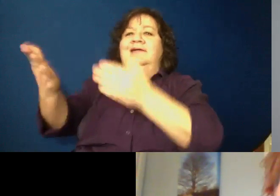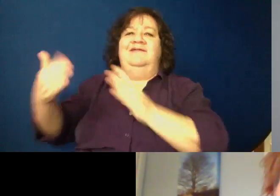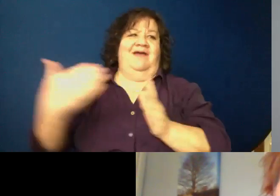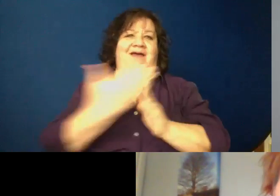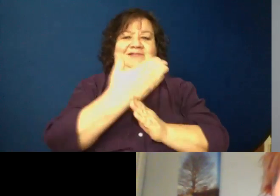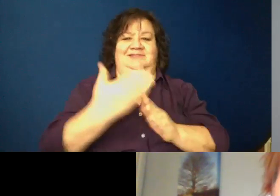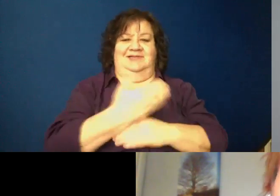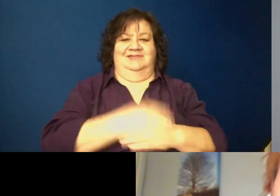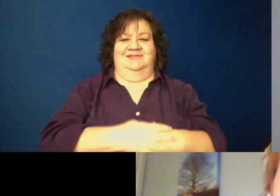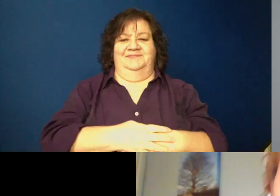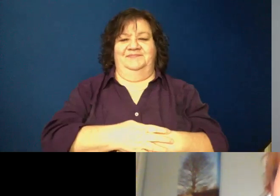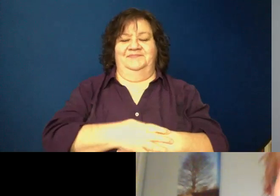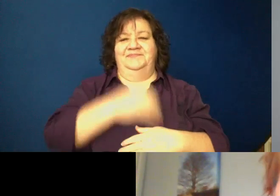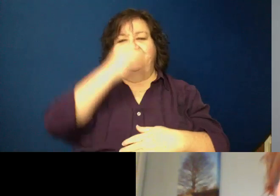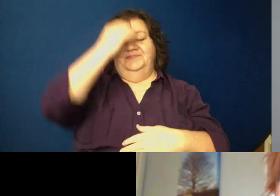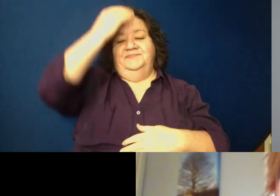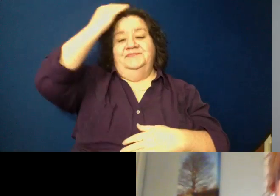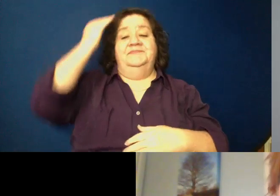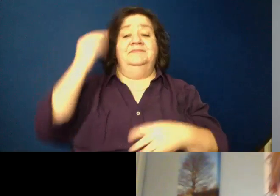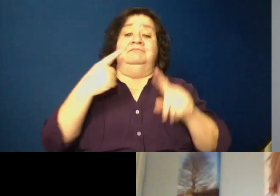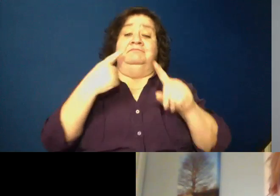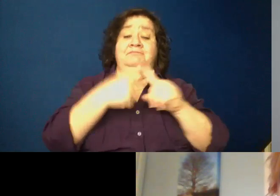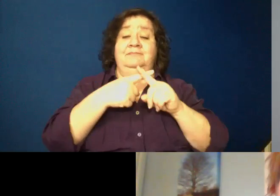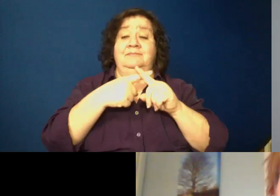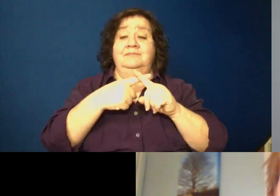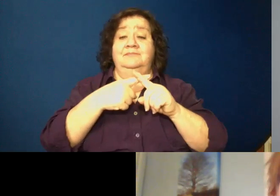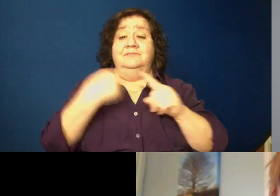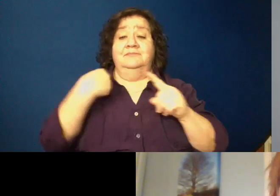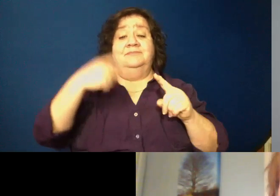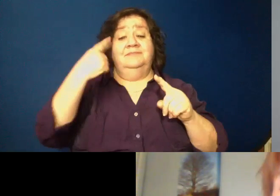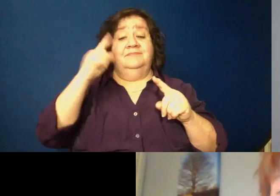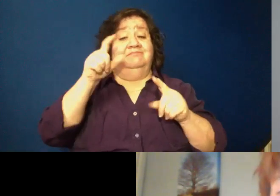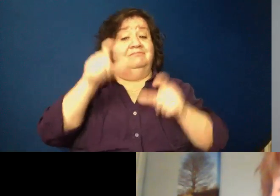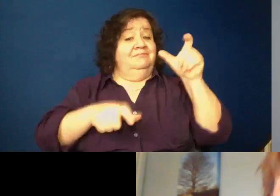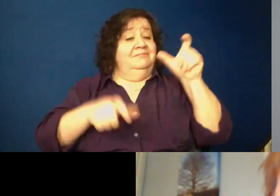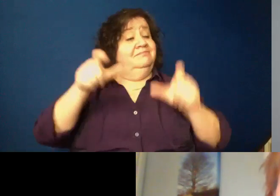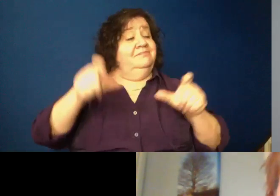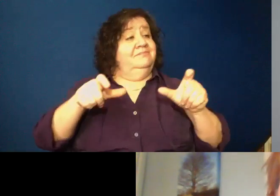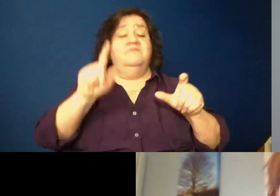disabilities should be fully resourced to become partners in the rollout of information campaigns